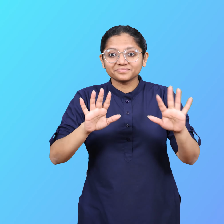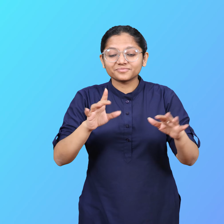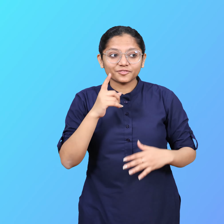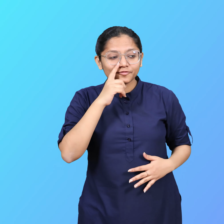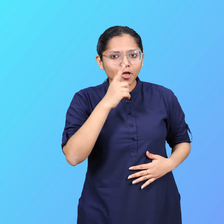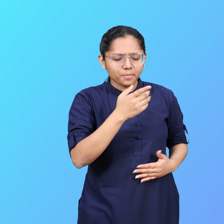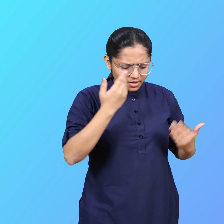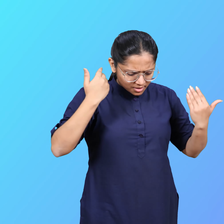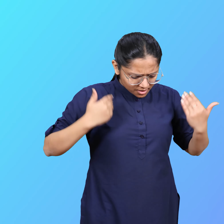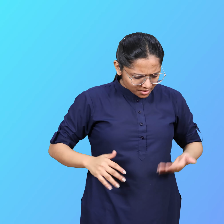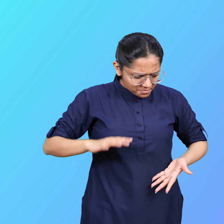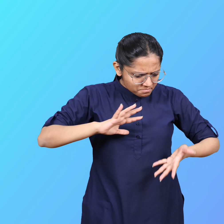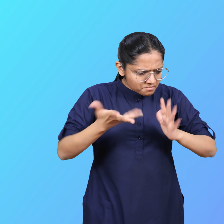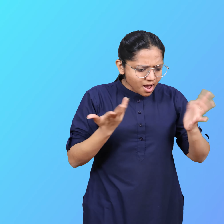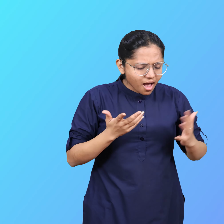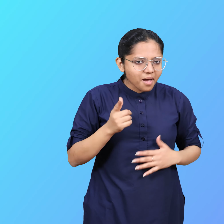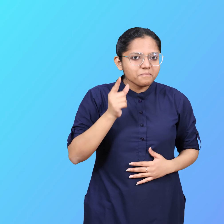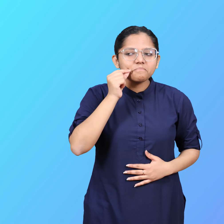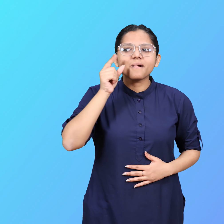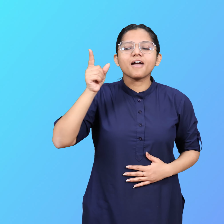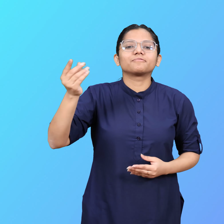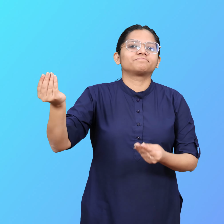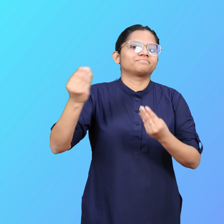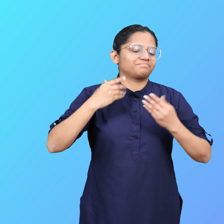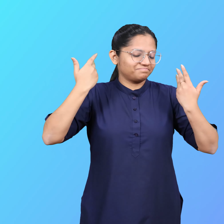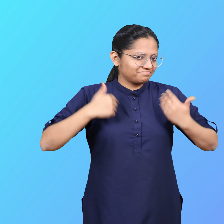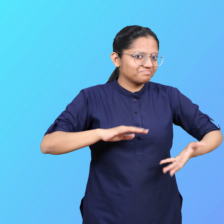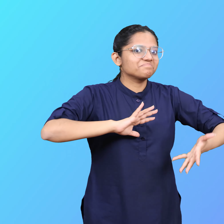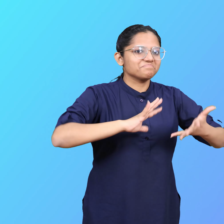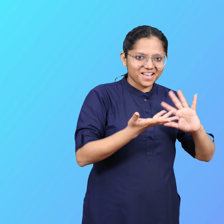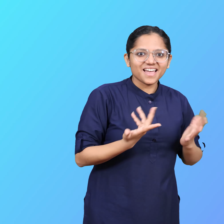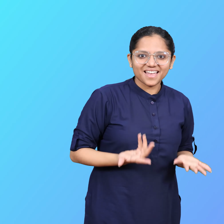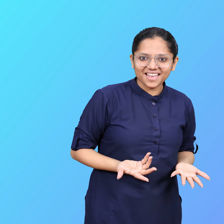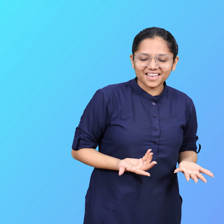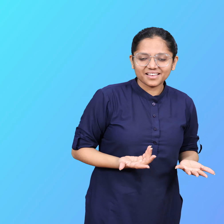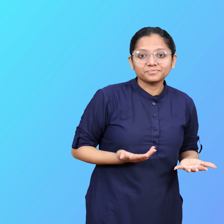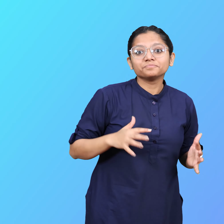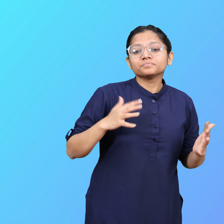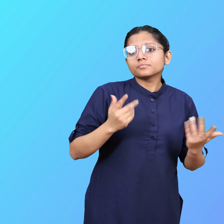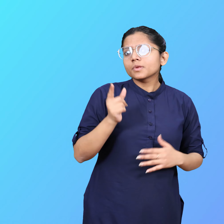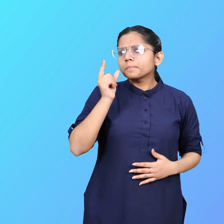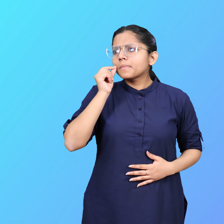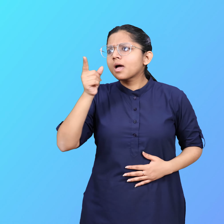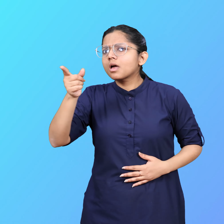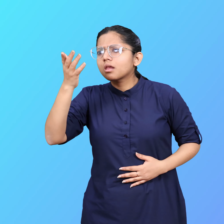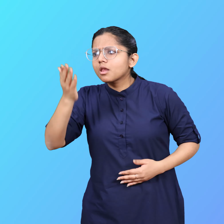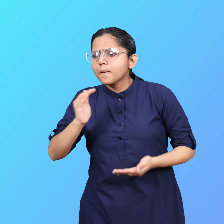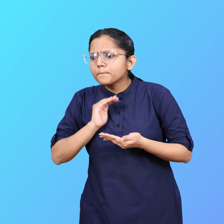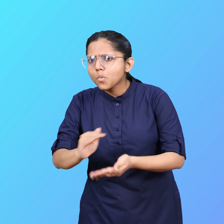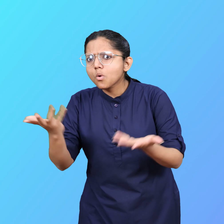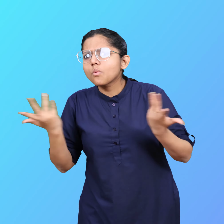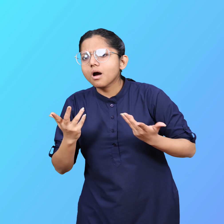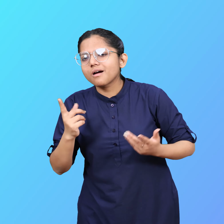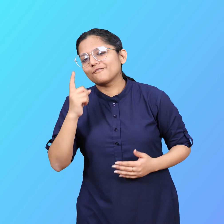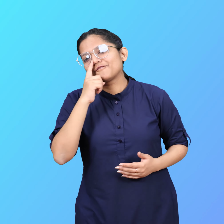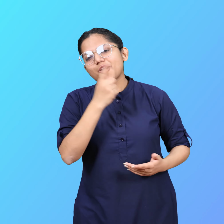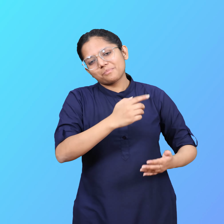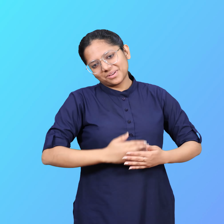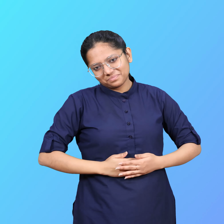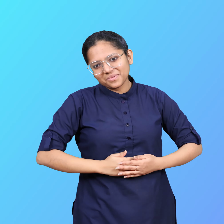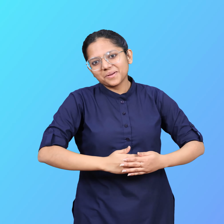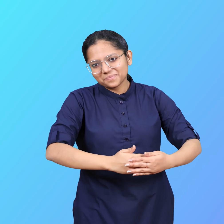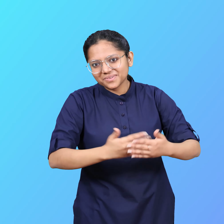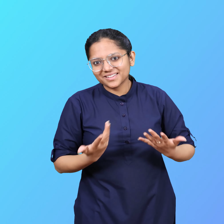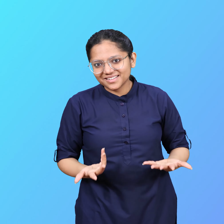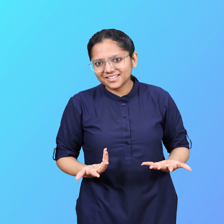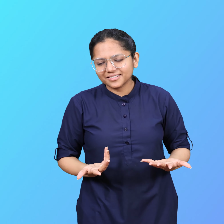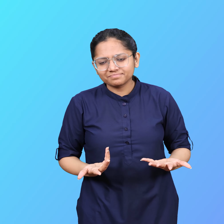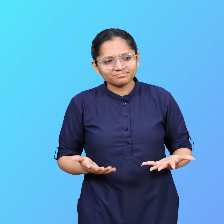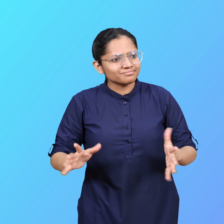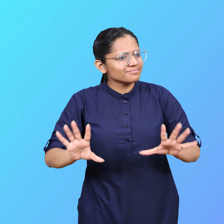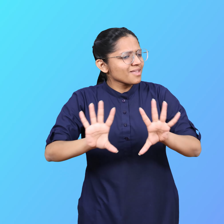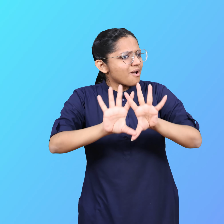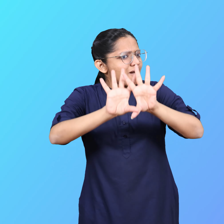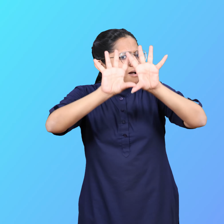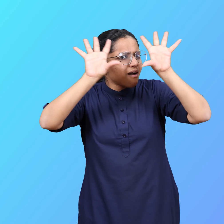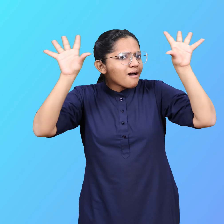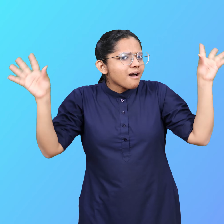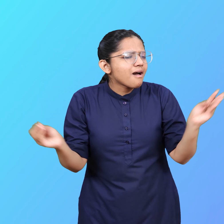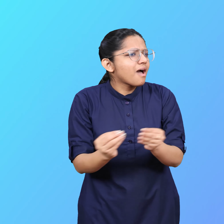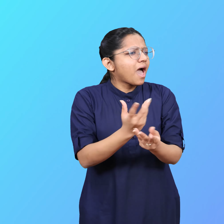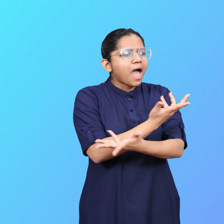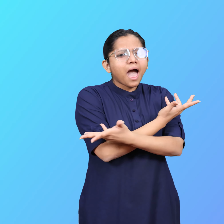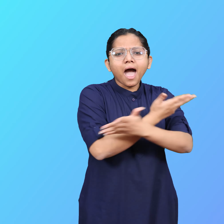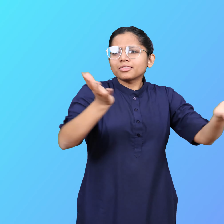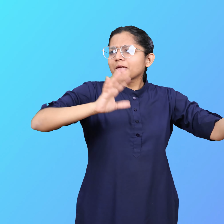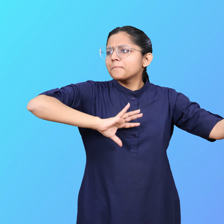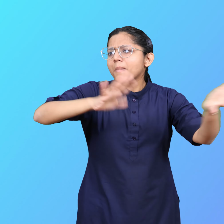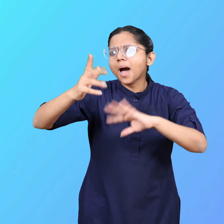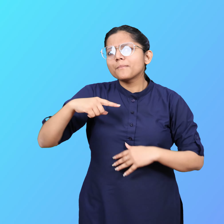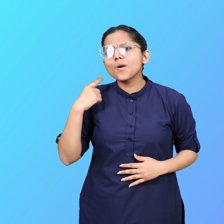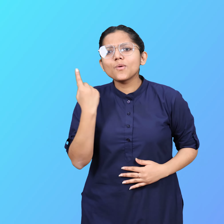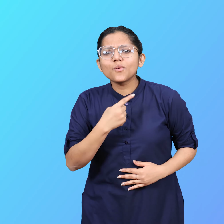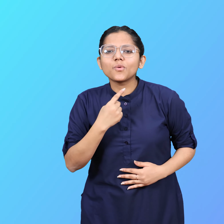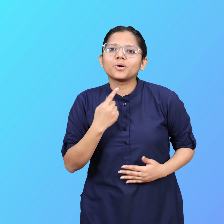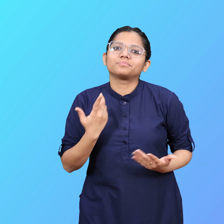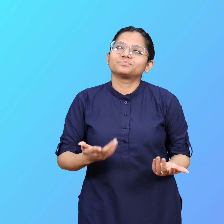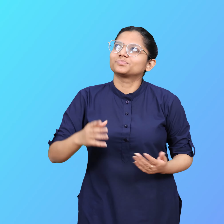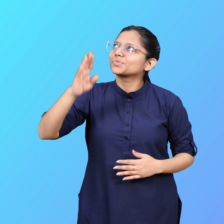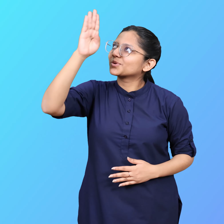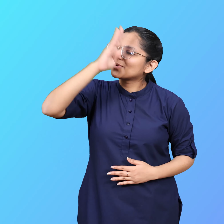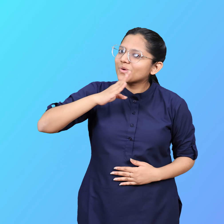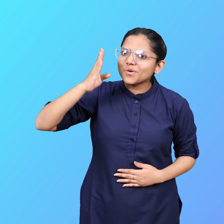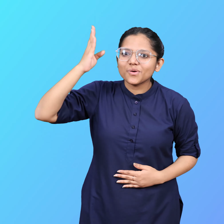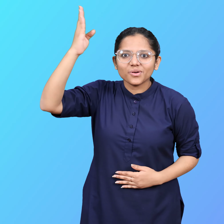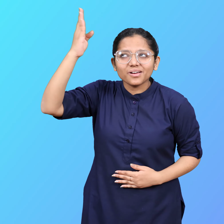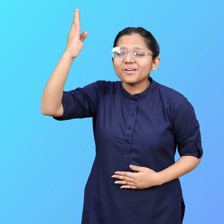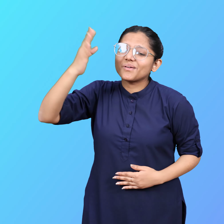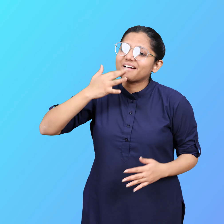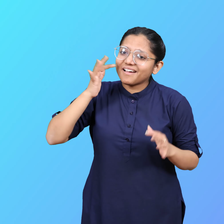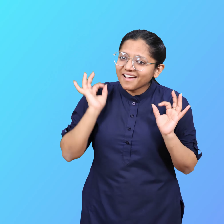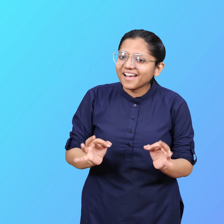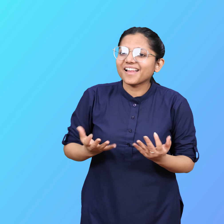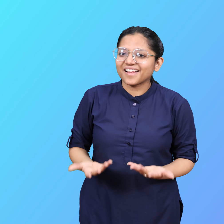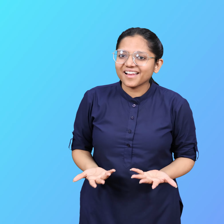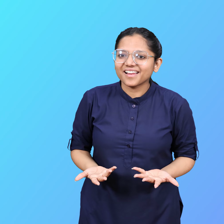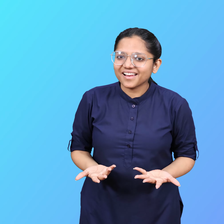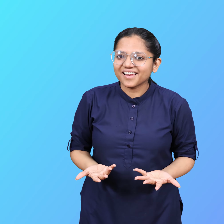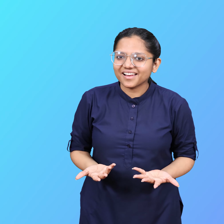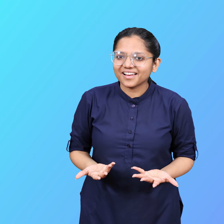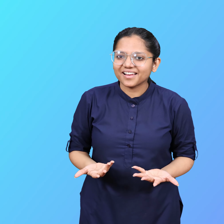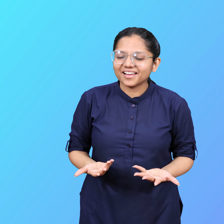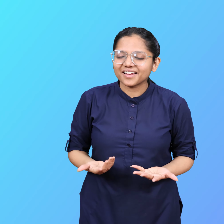This is true because woman came from man, but also man is born from woman. Really, everything comes from God.